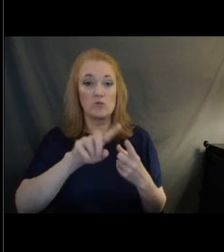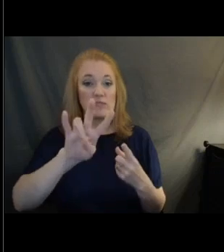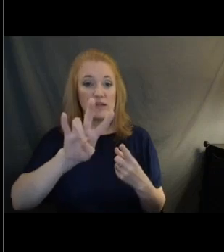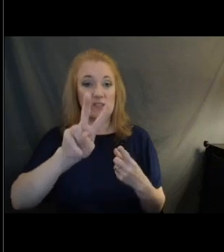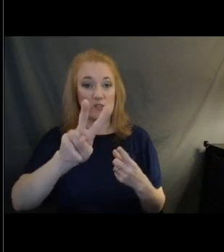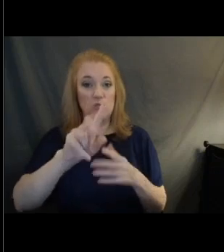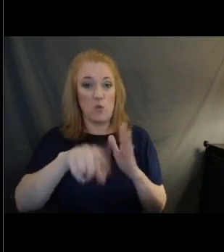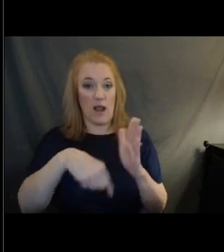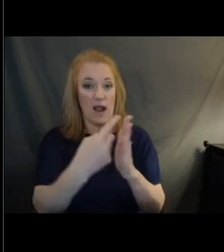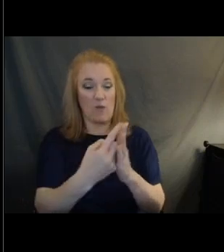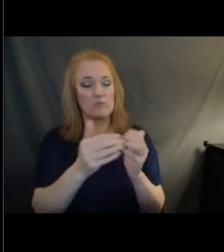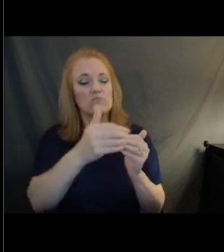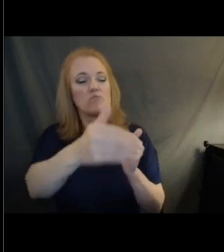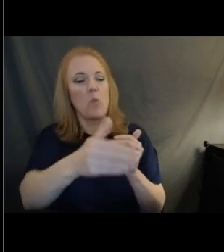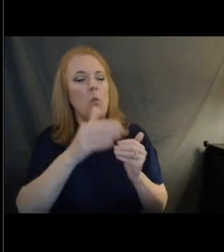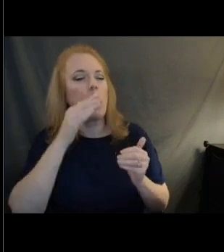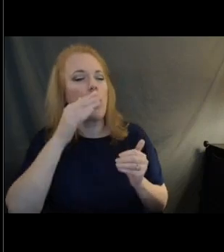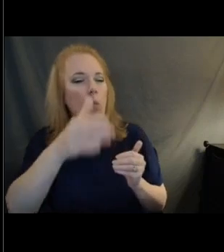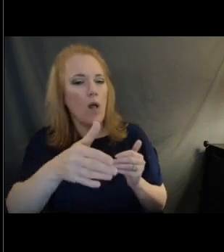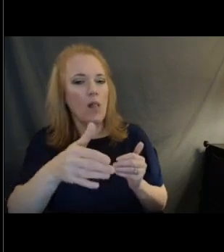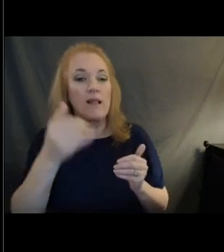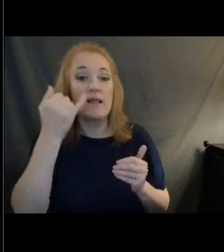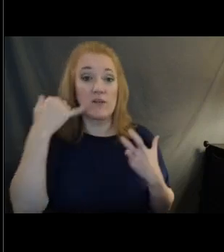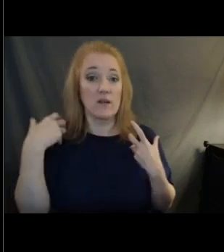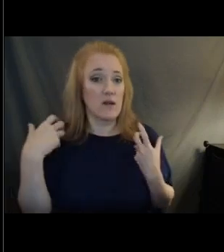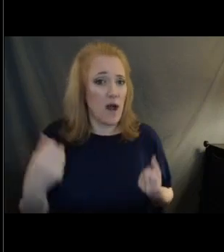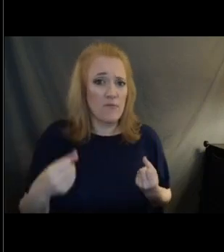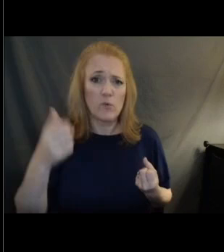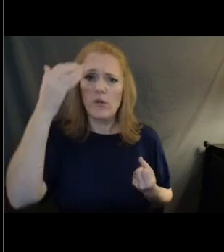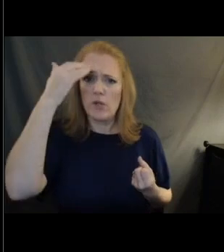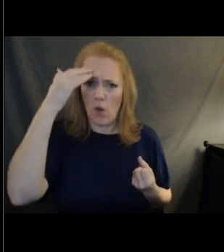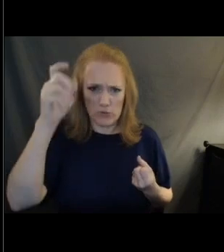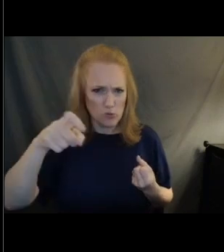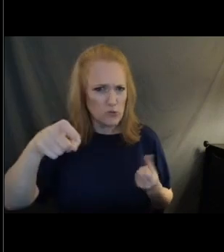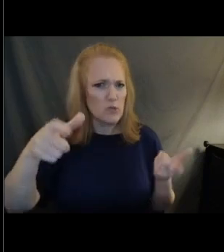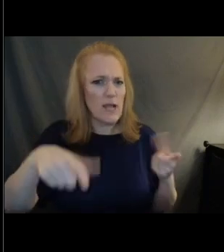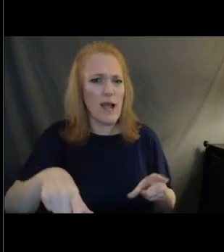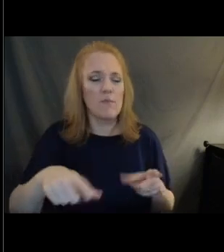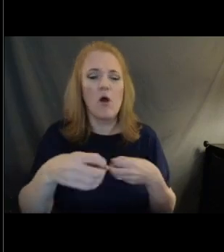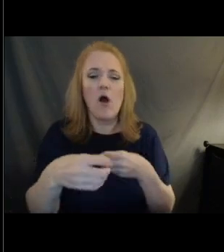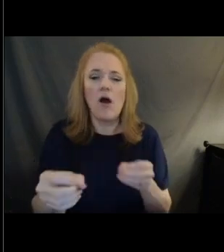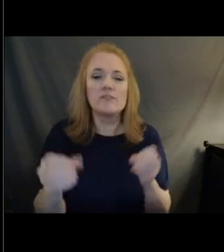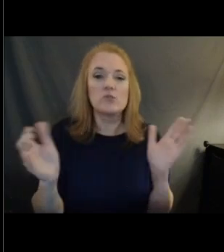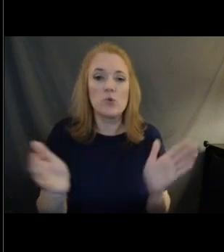advance, and if confidence is high enough, offices are encouraged to issue these even